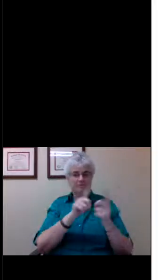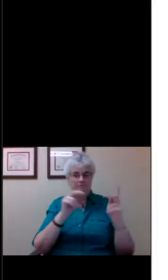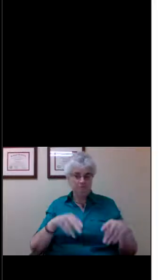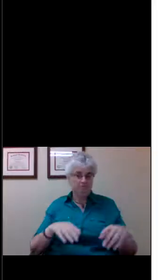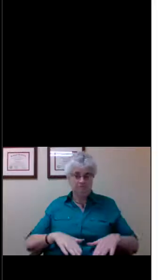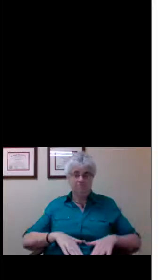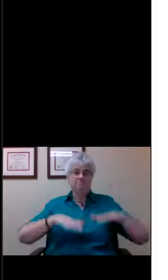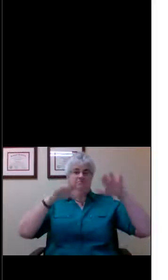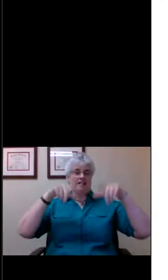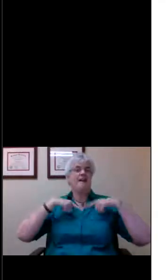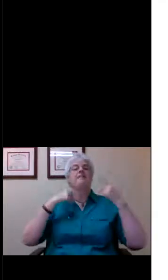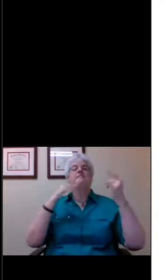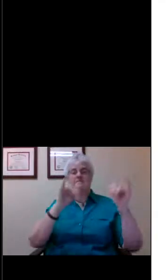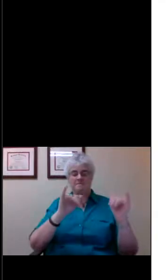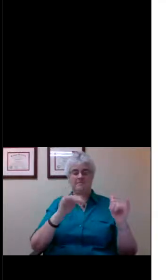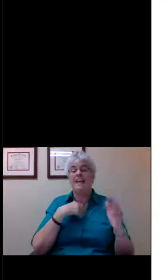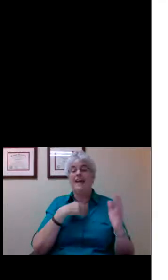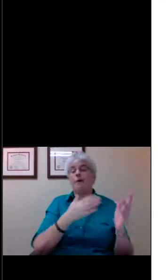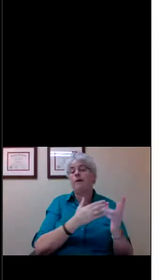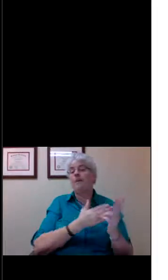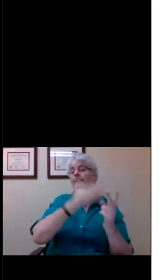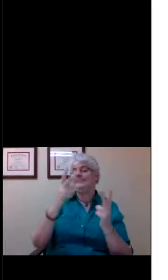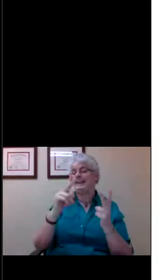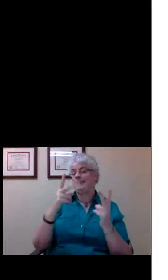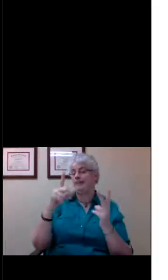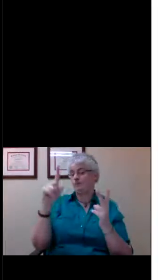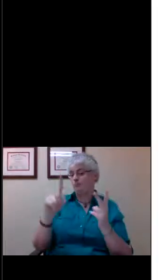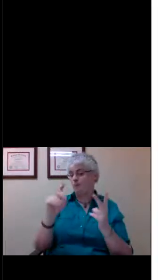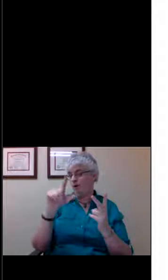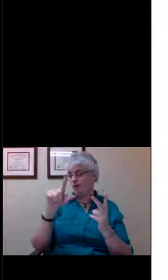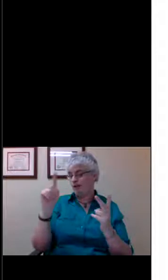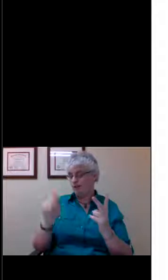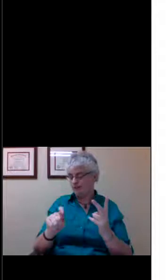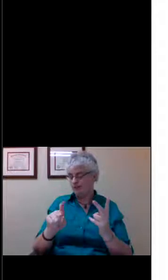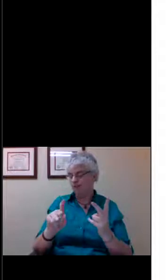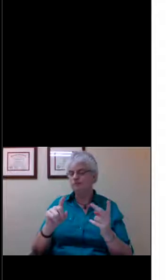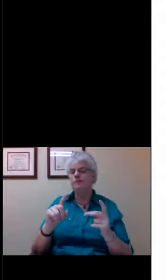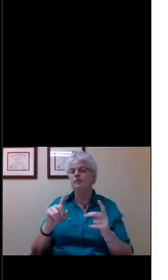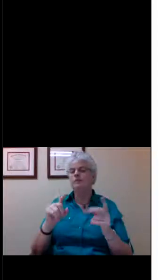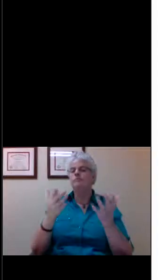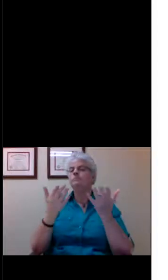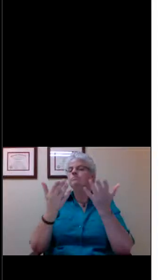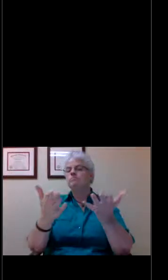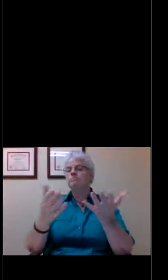Yeah, so we have a very experienced group that have actually have had access to a